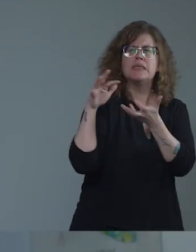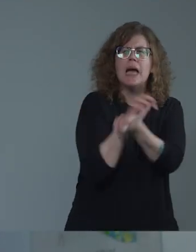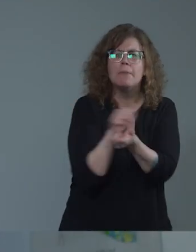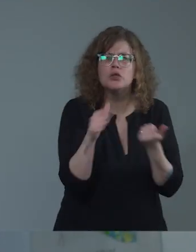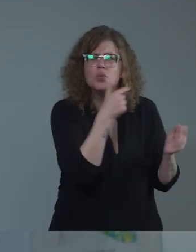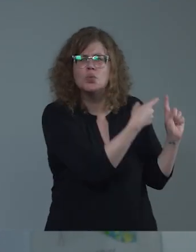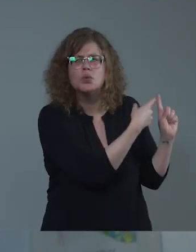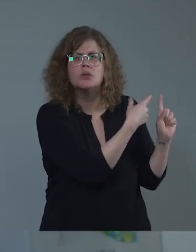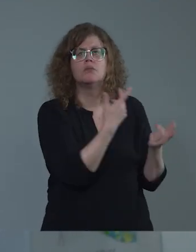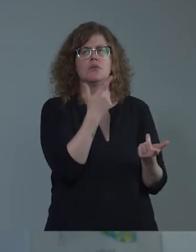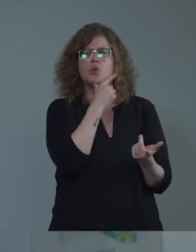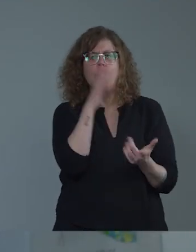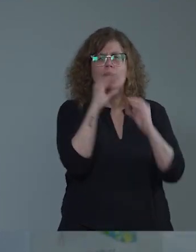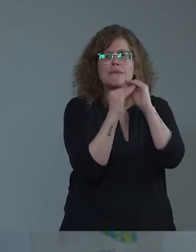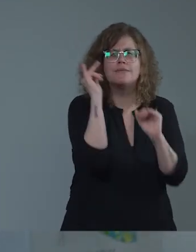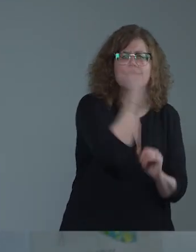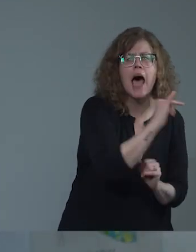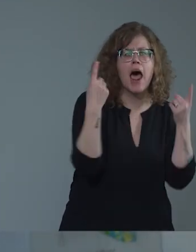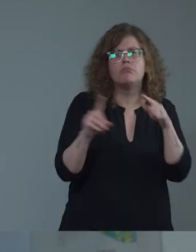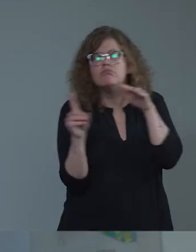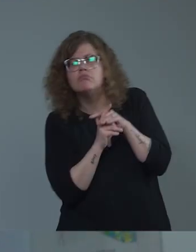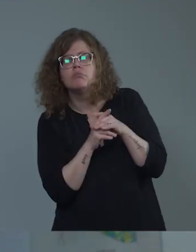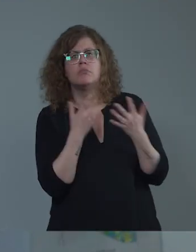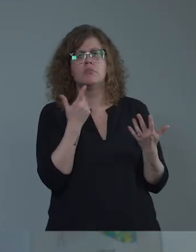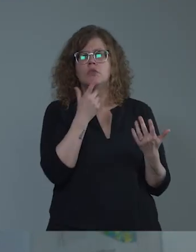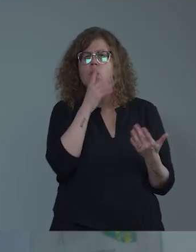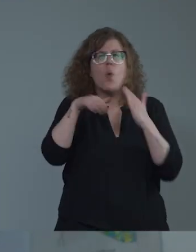things that I hadn't thought of. Like, I hadn't thought of what was going to happen to the mural